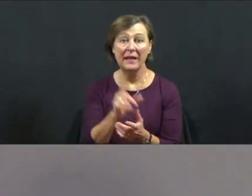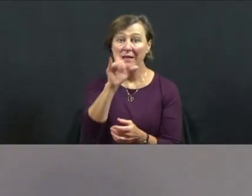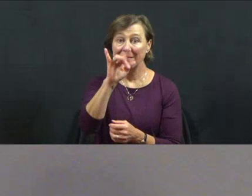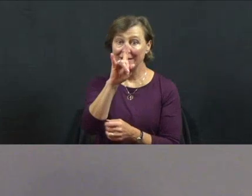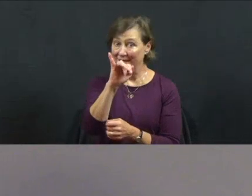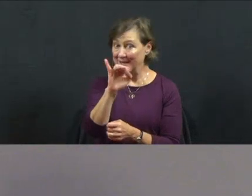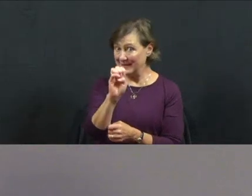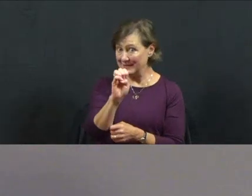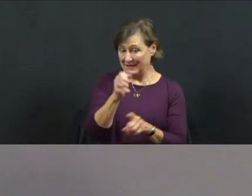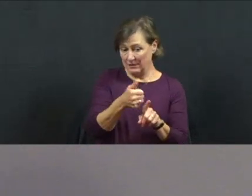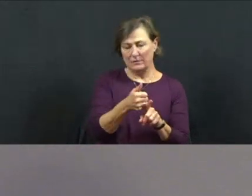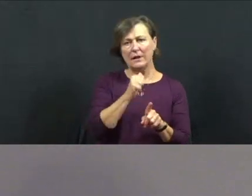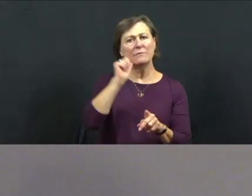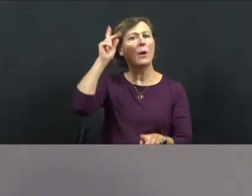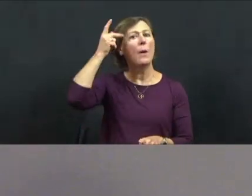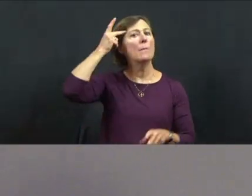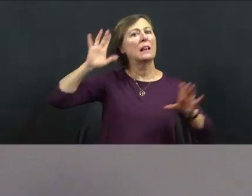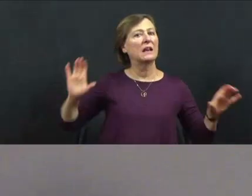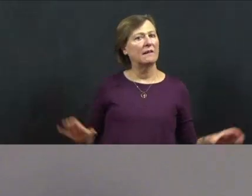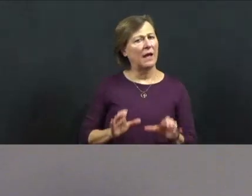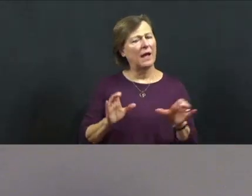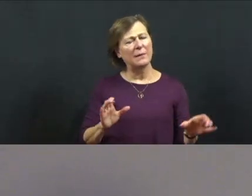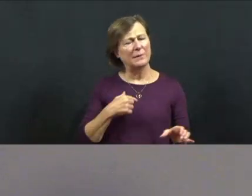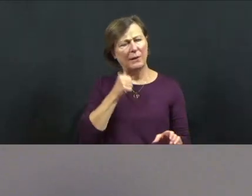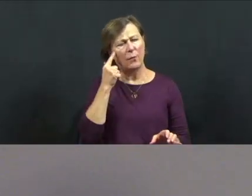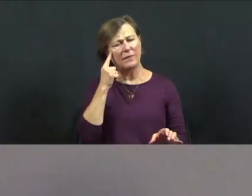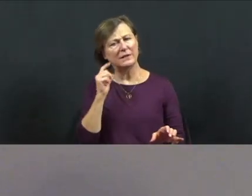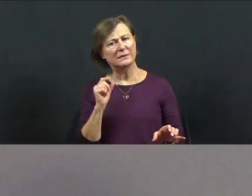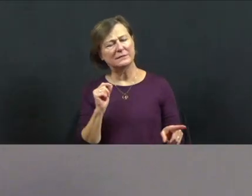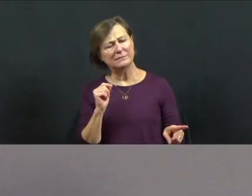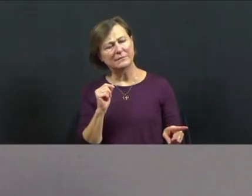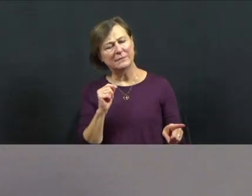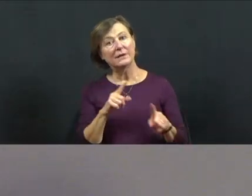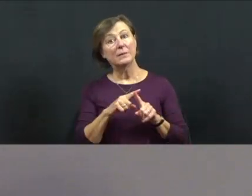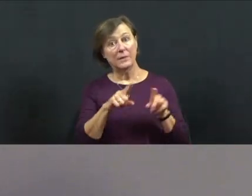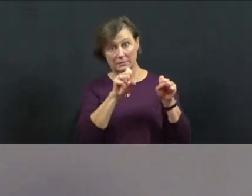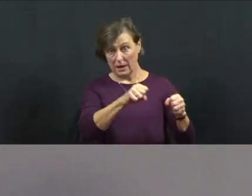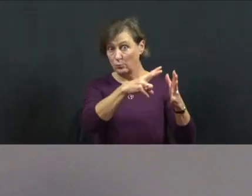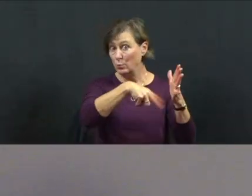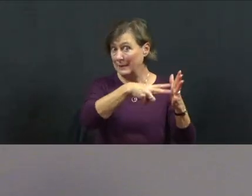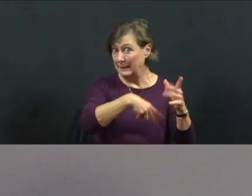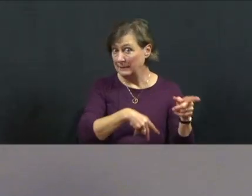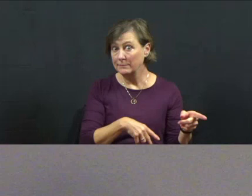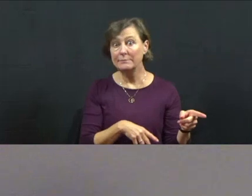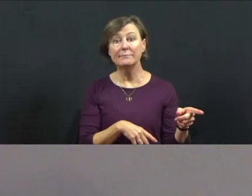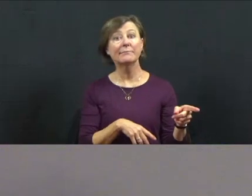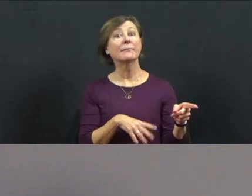politically active, as far as I can tell, but she could read, and she was well